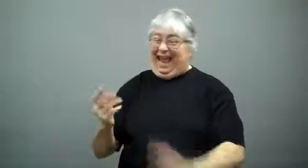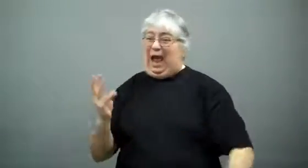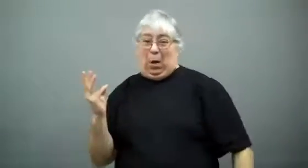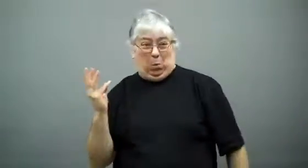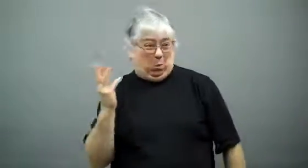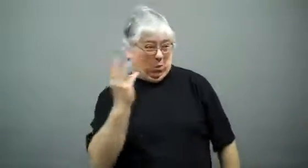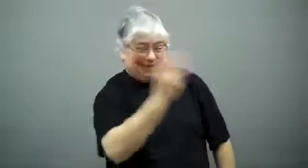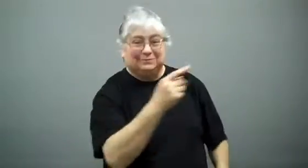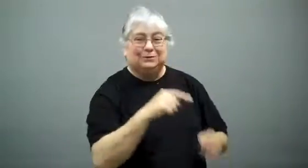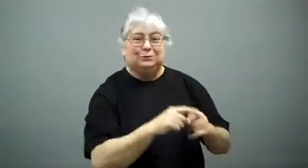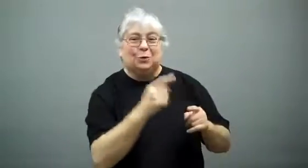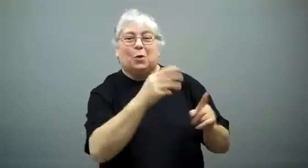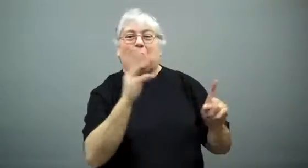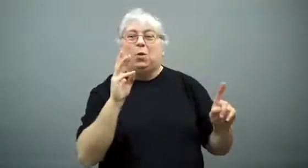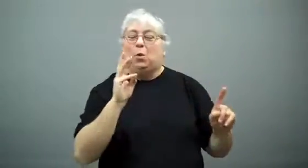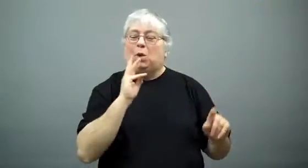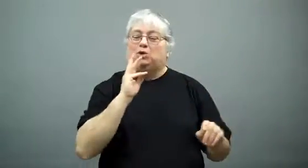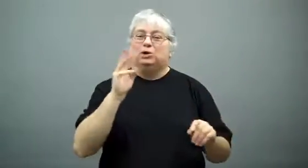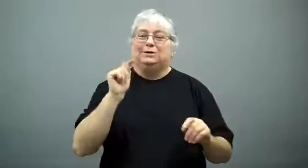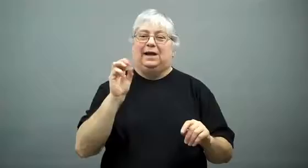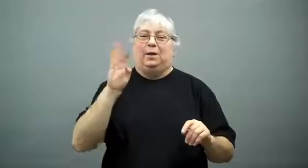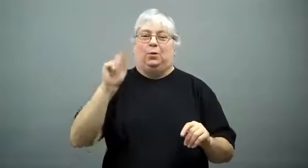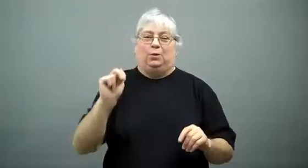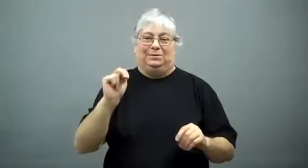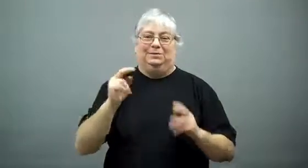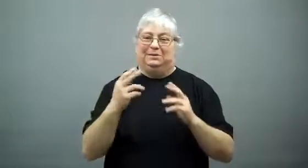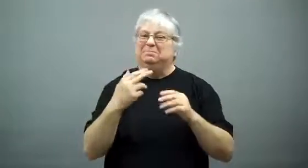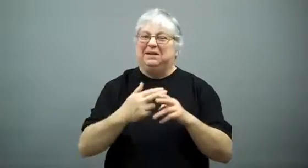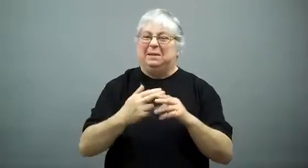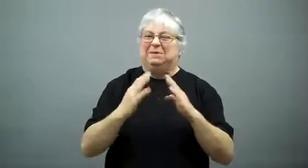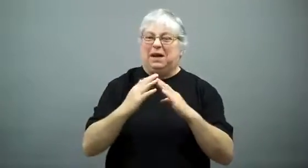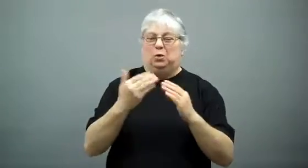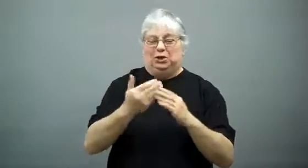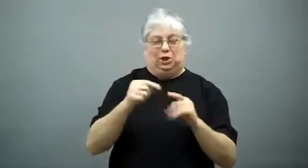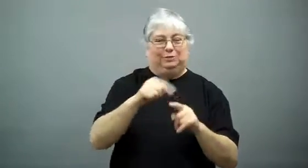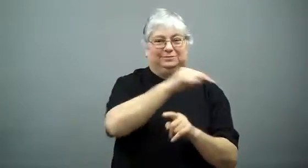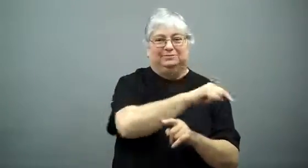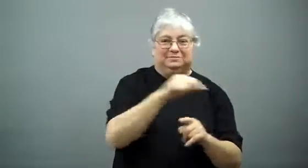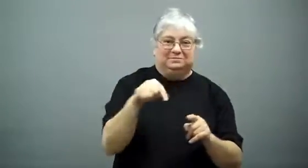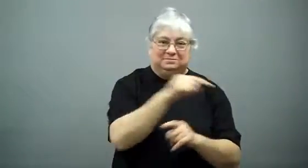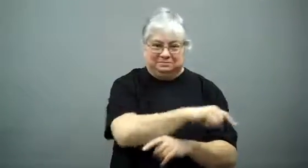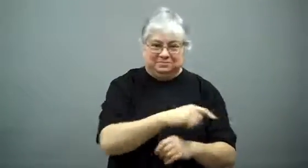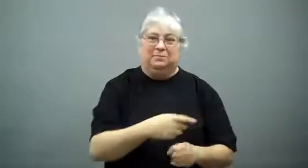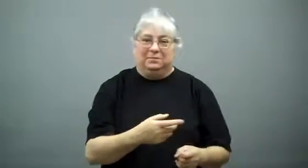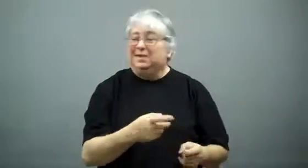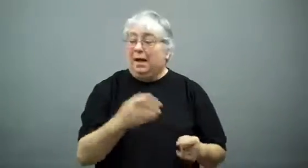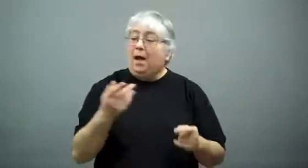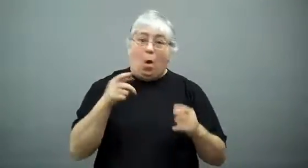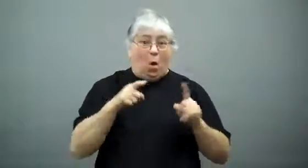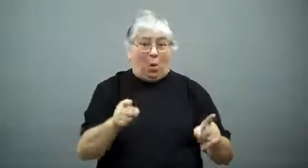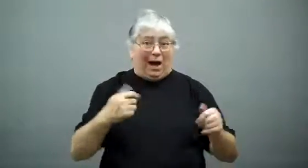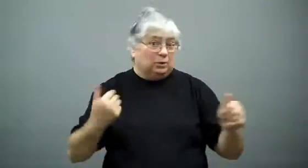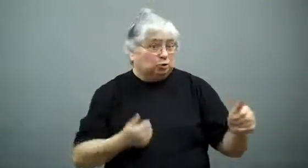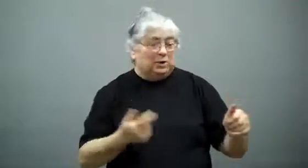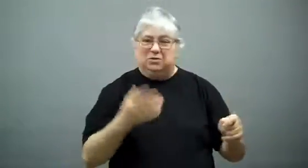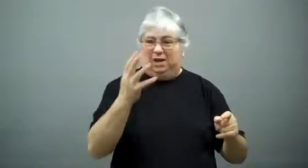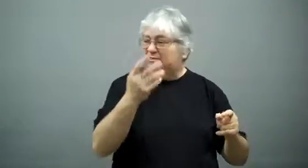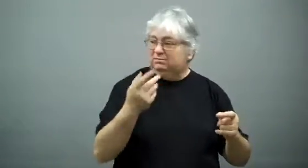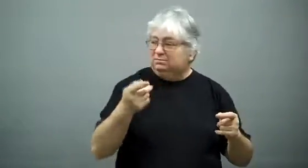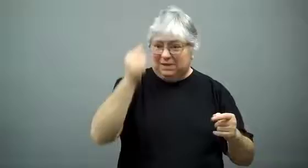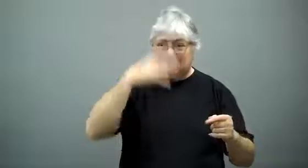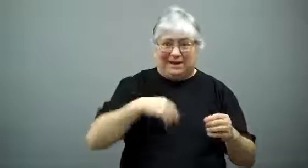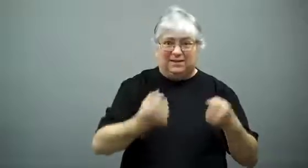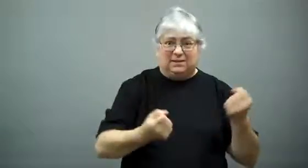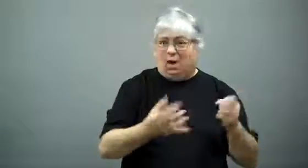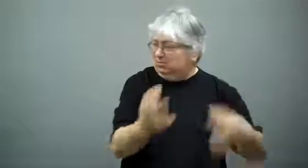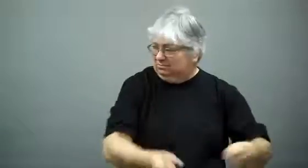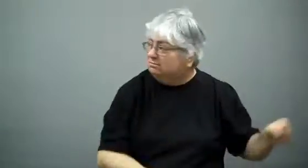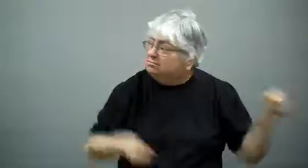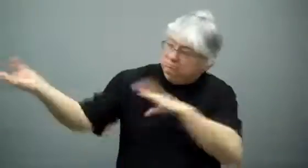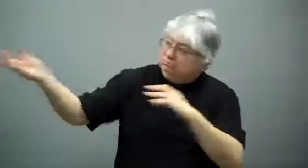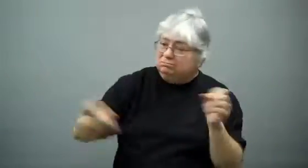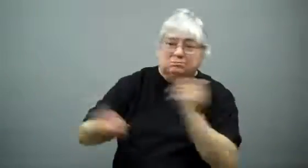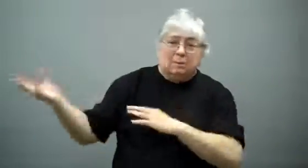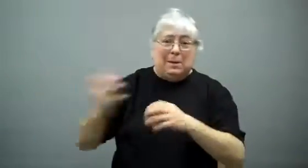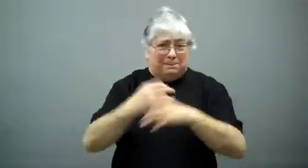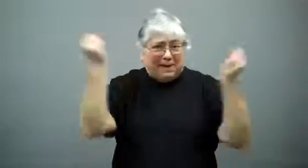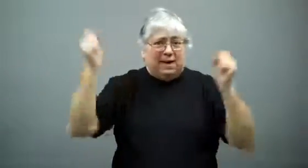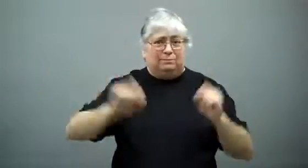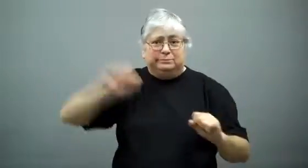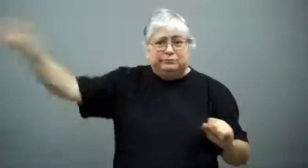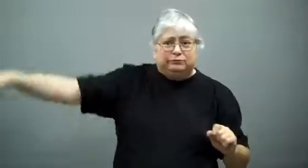They headed west to nearby Watertown.